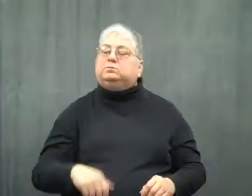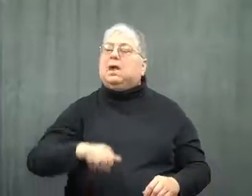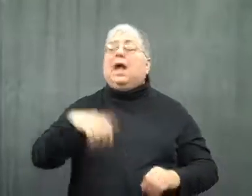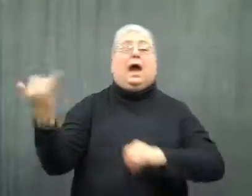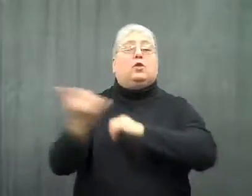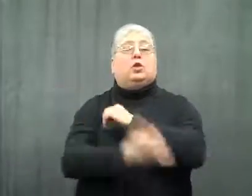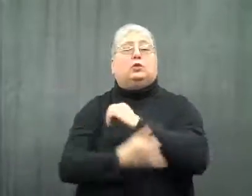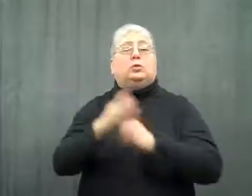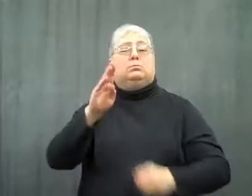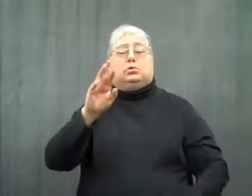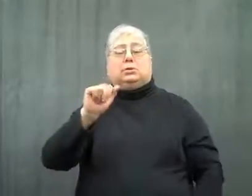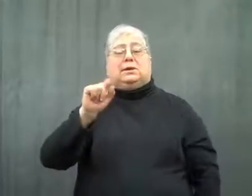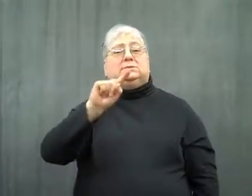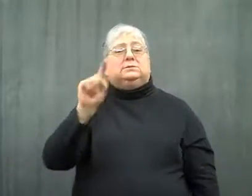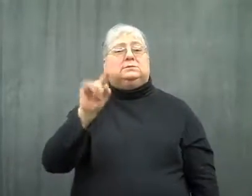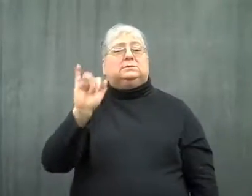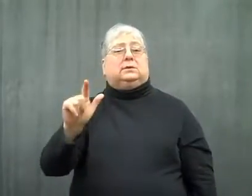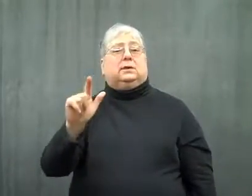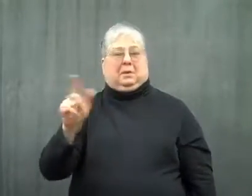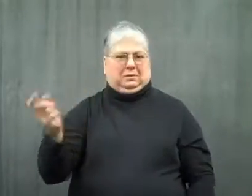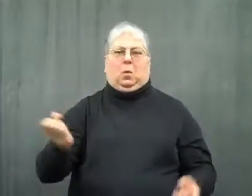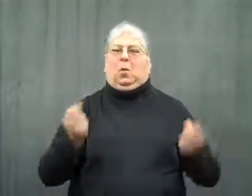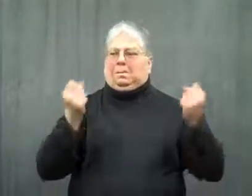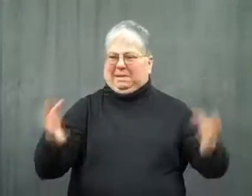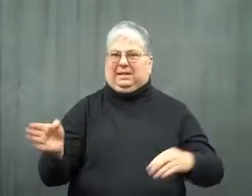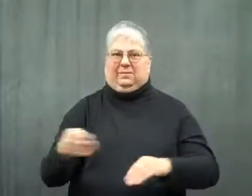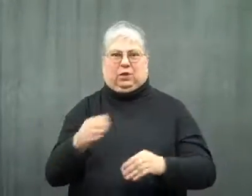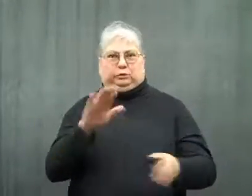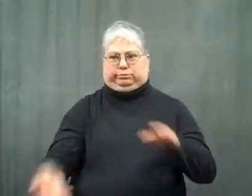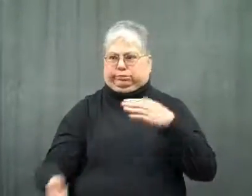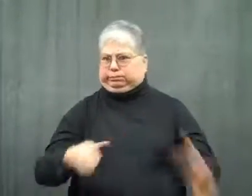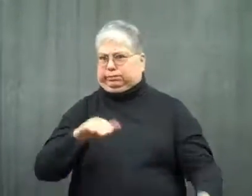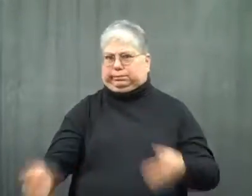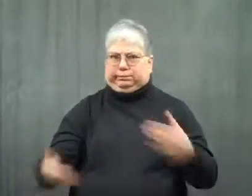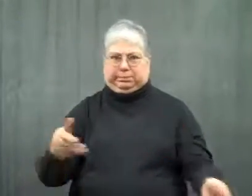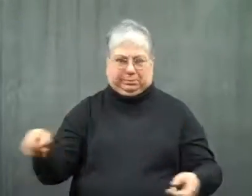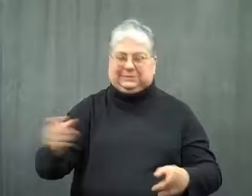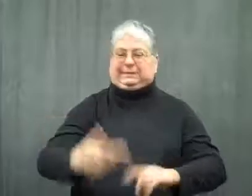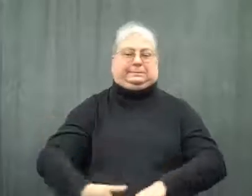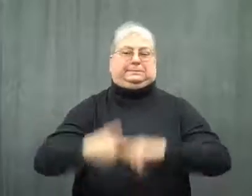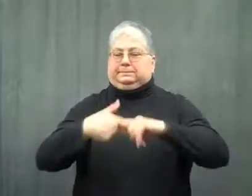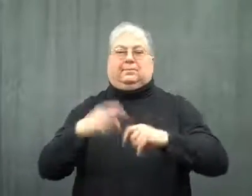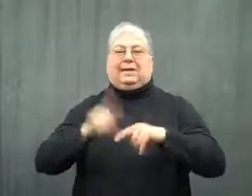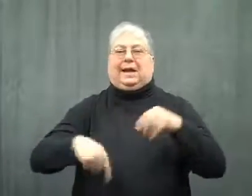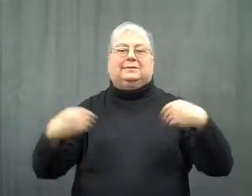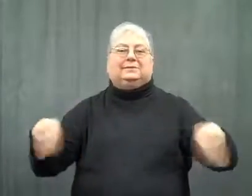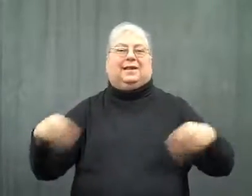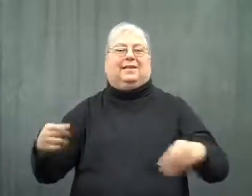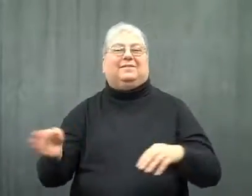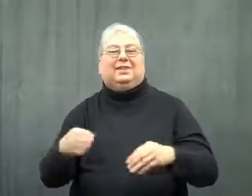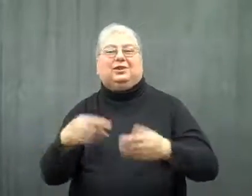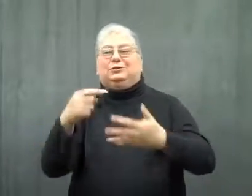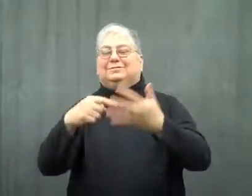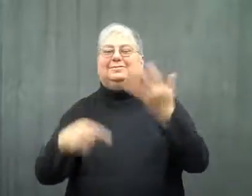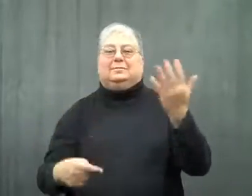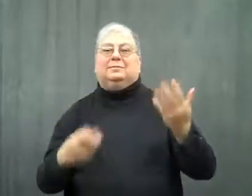In Brazil, a lot of fish died, so they suspended the sale of seafood.